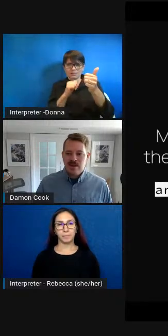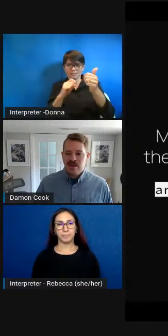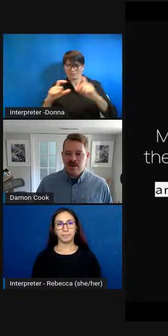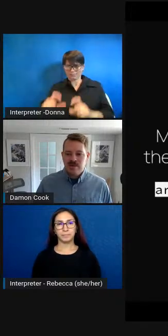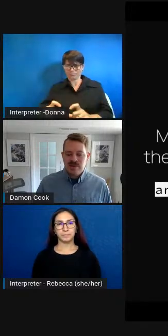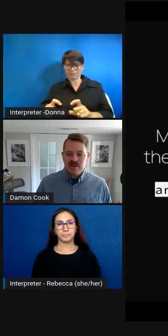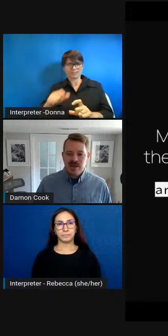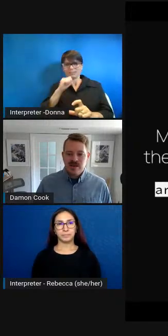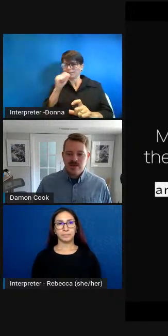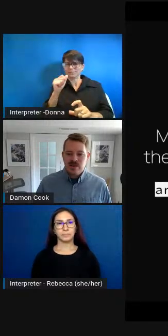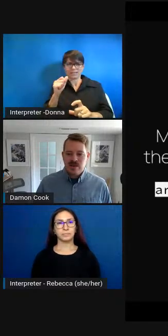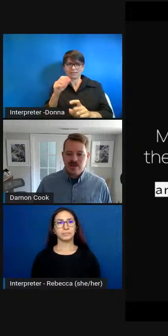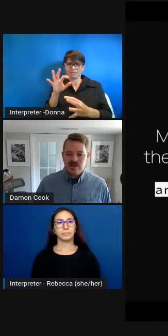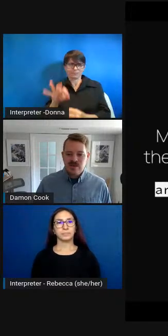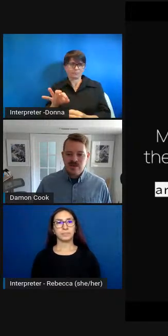And I am typing through to show that the rest of the document